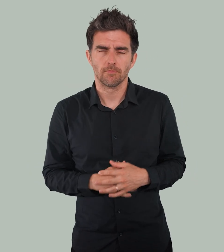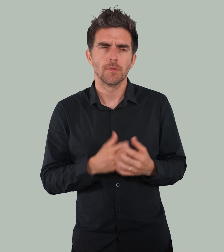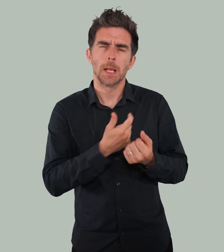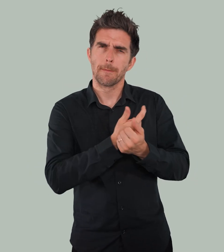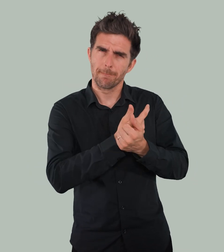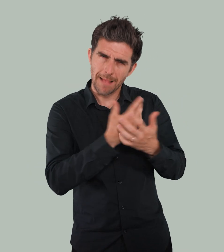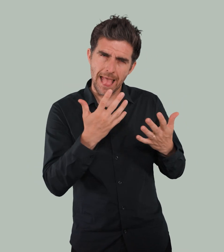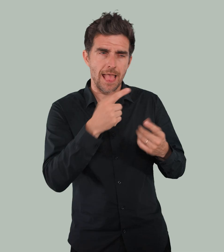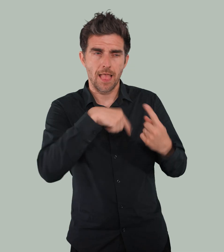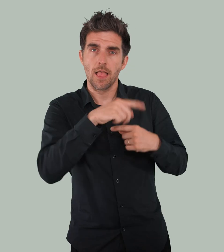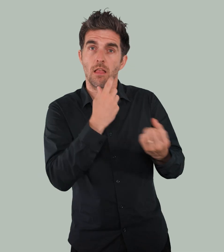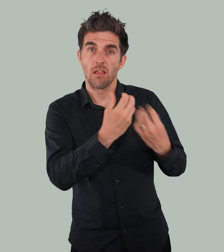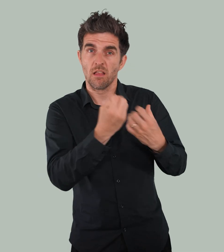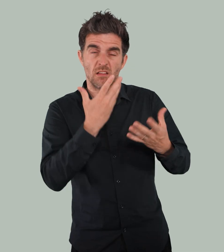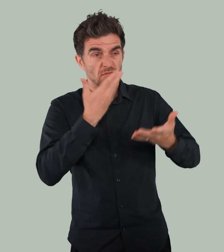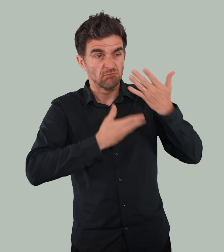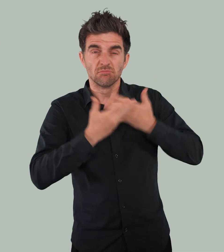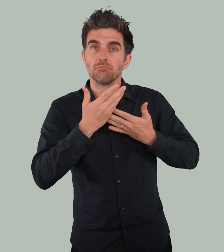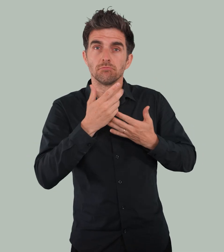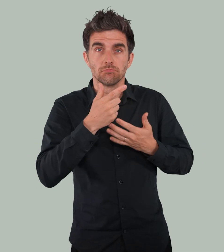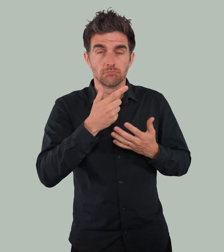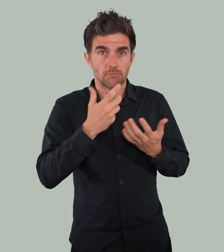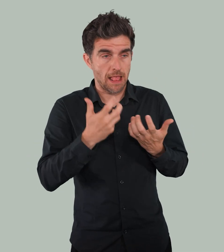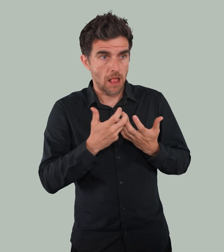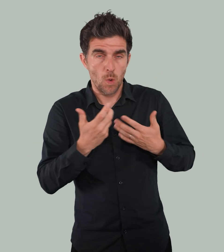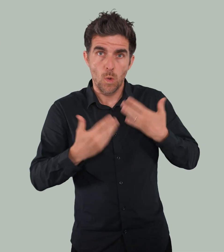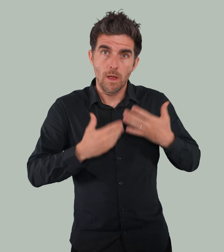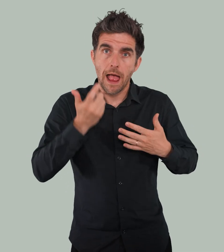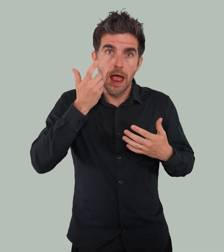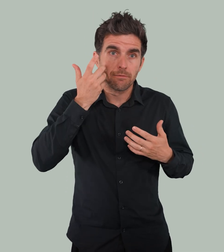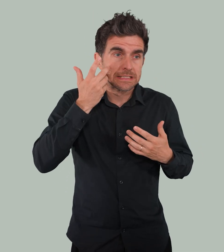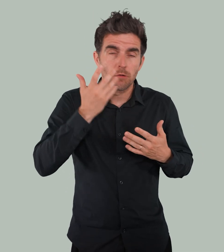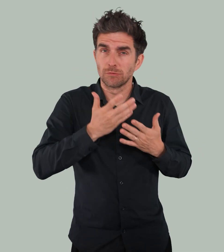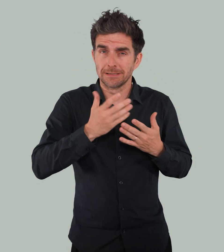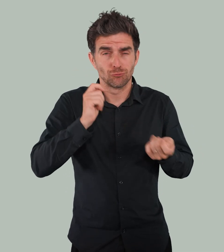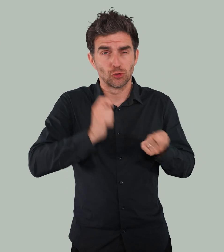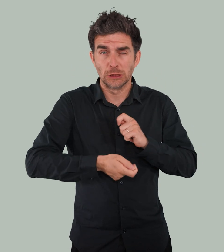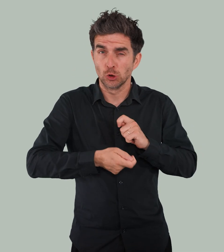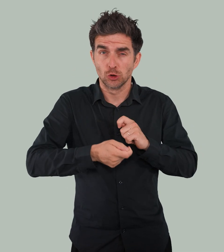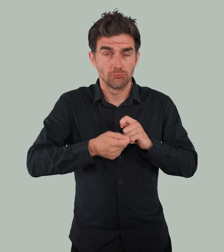Many respondents describe how their ability to function can change from day to day,